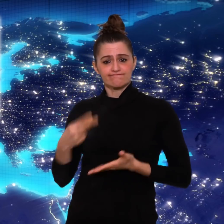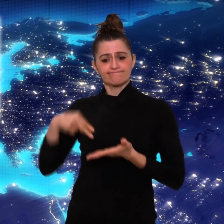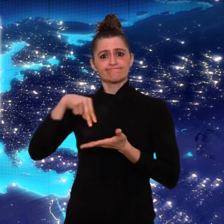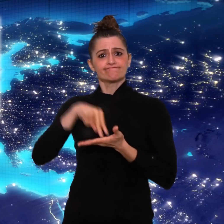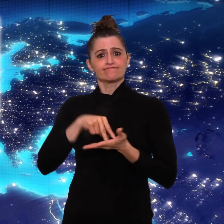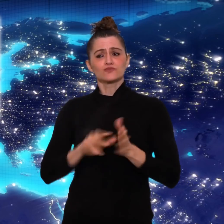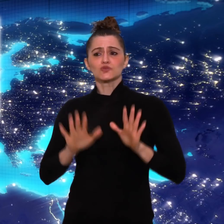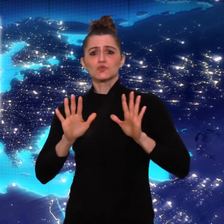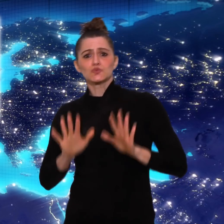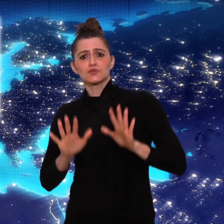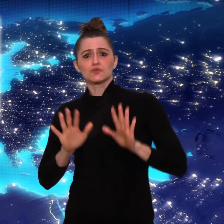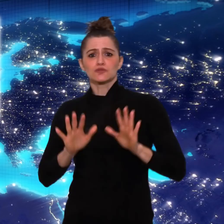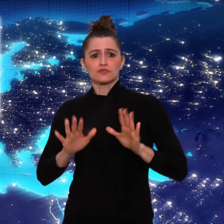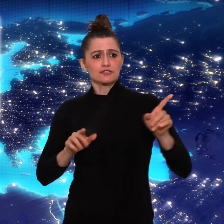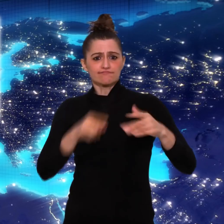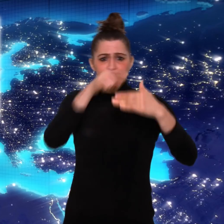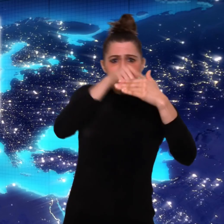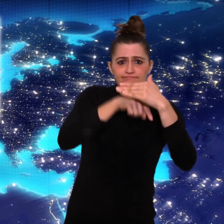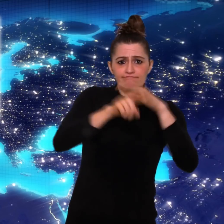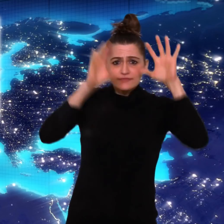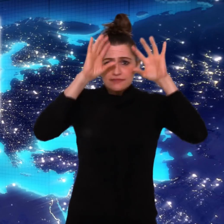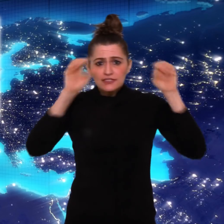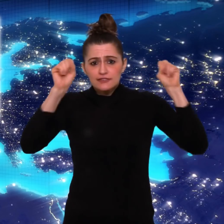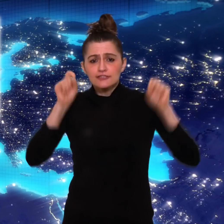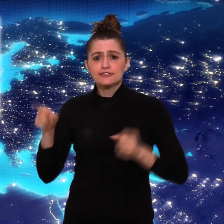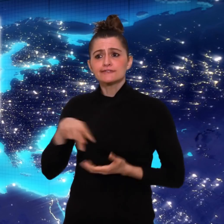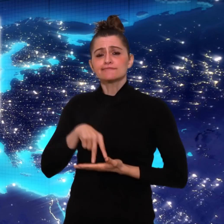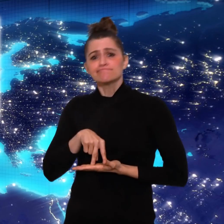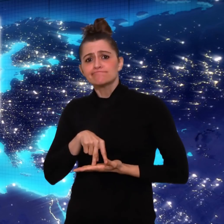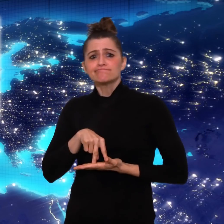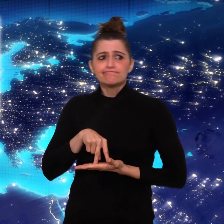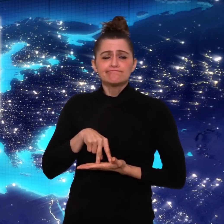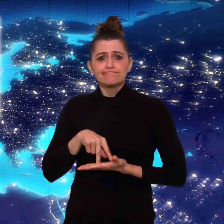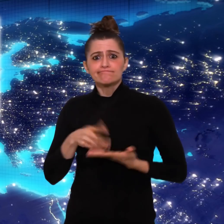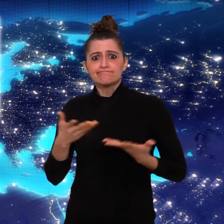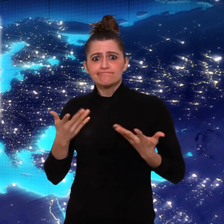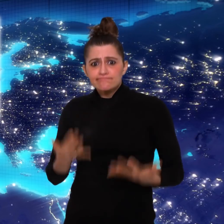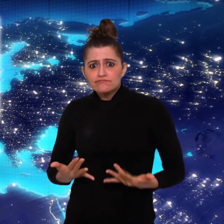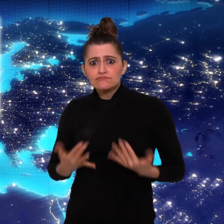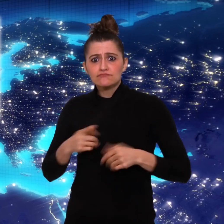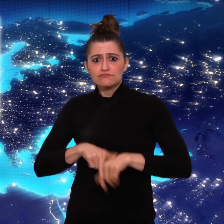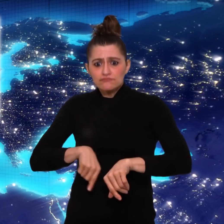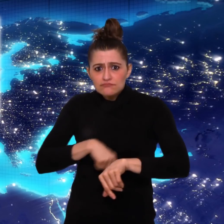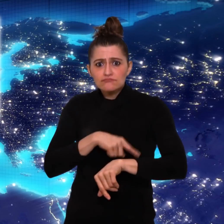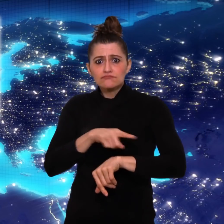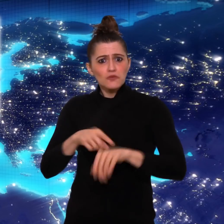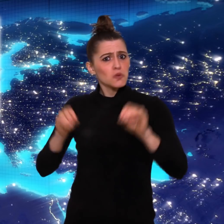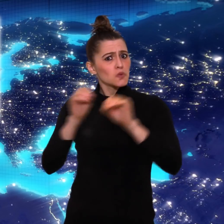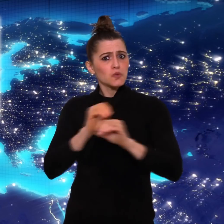building, and later retracted its